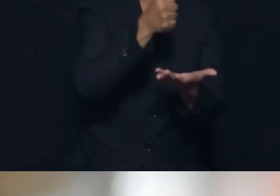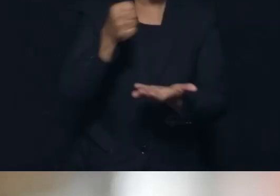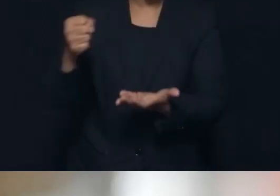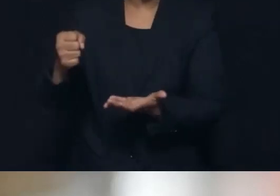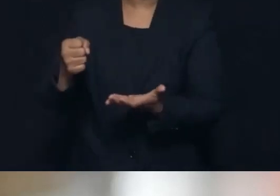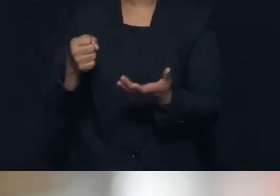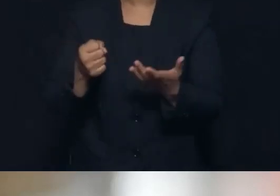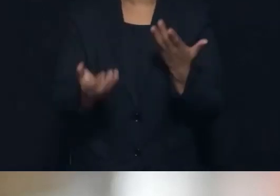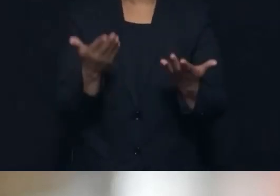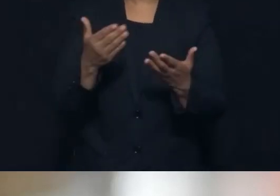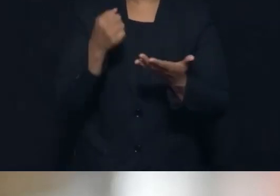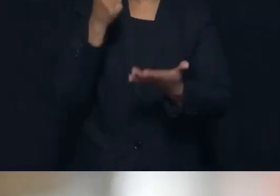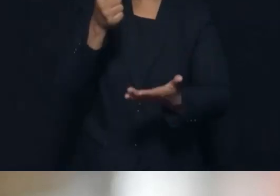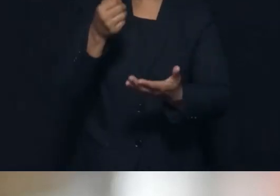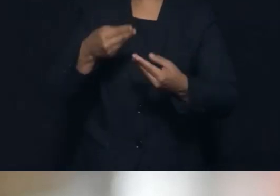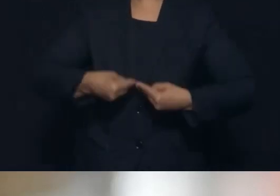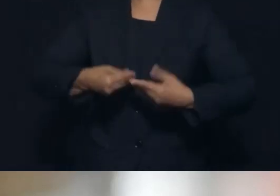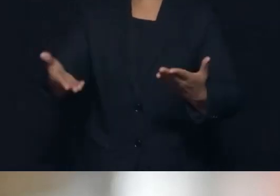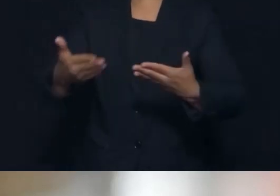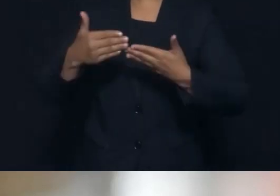mainstream providers to ensure interoperability with assistive technology.